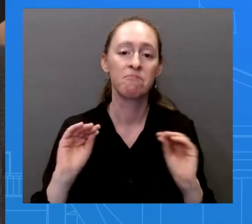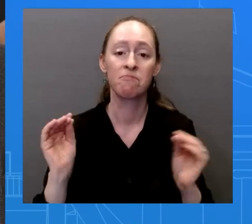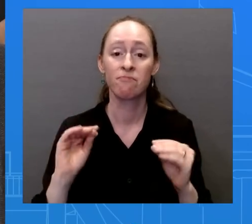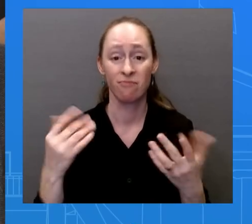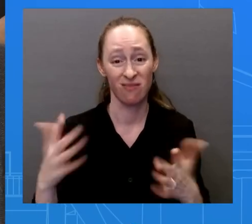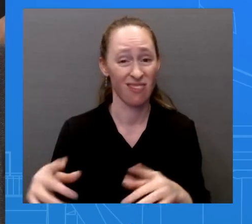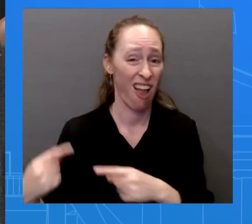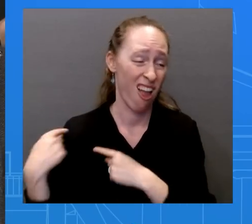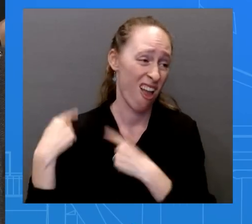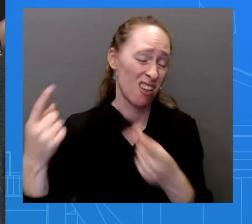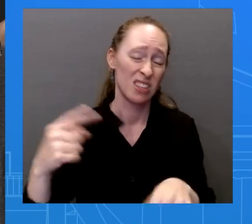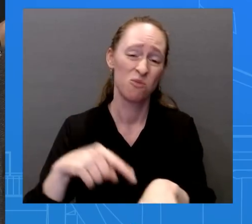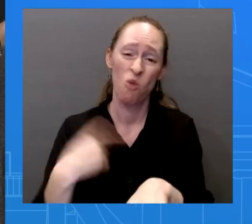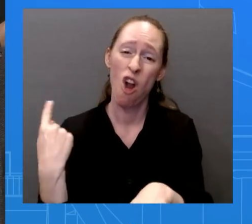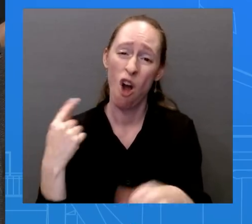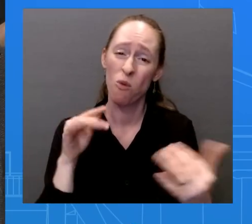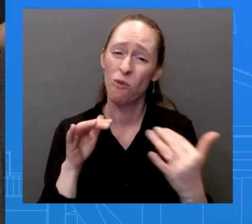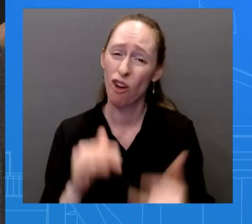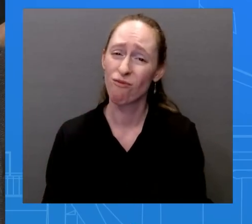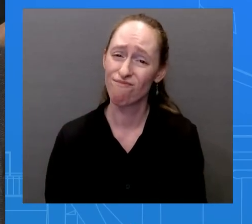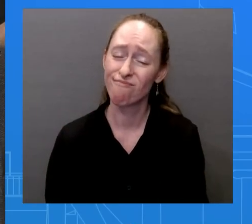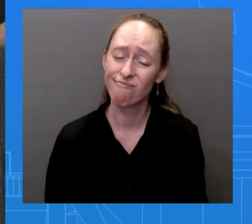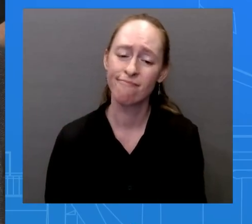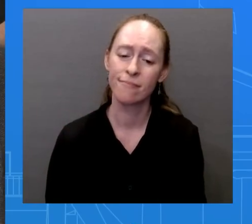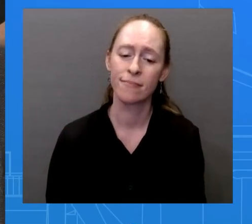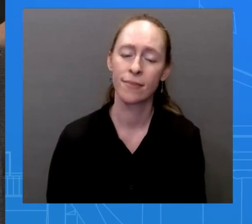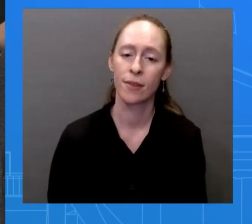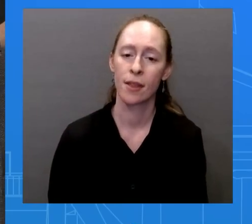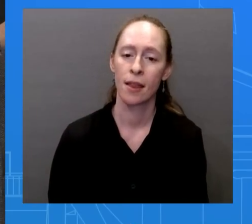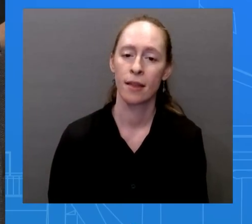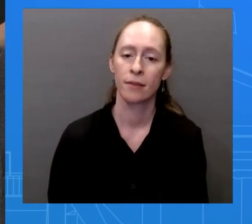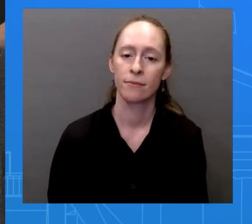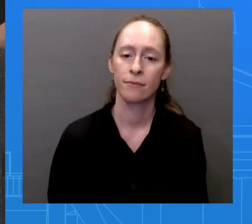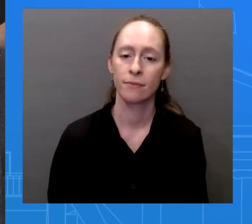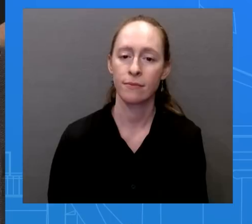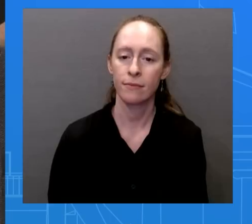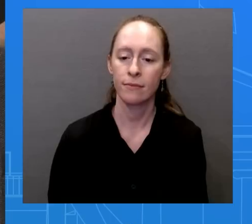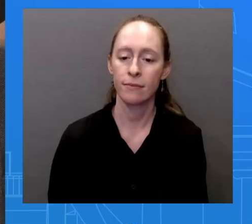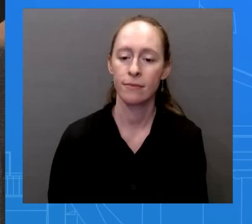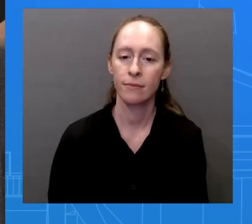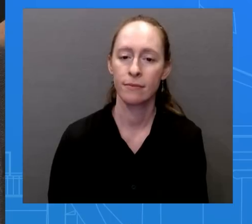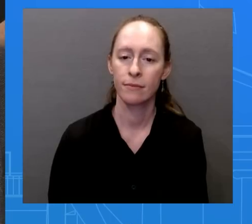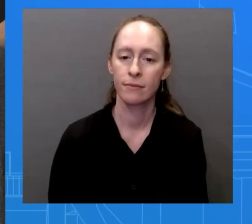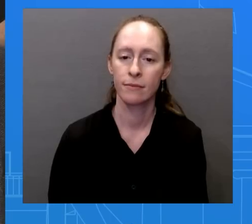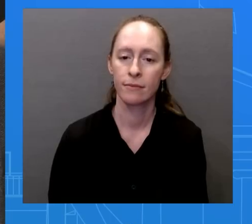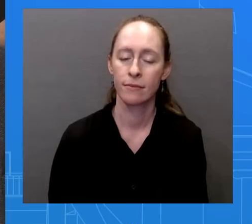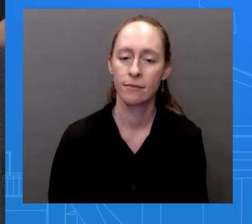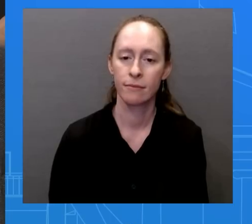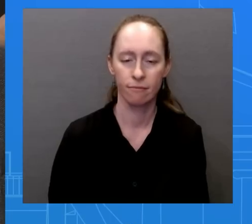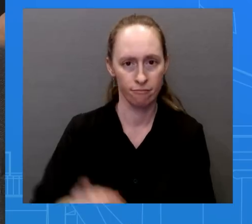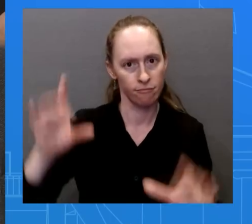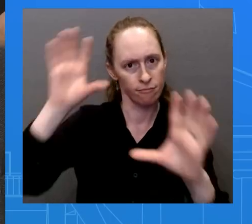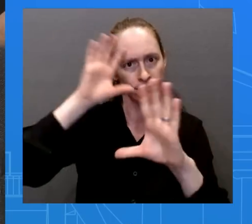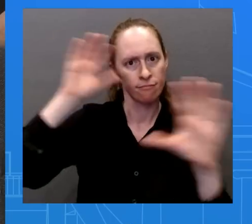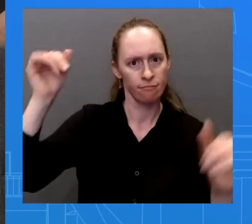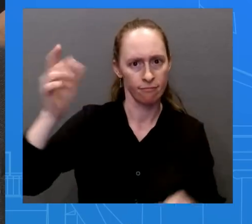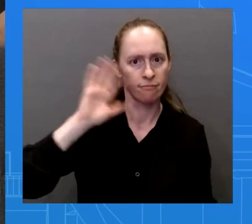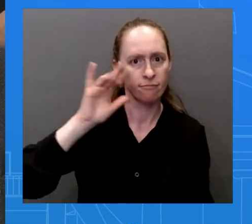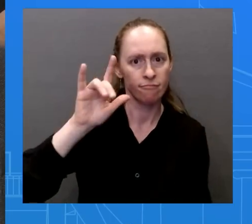on the President's upcoming travel? He's going to the West Coast tomorrow. He isn't visiting Arizona or Nevada. I mean, we have four weeks until the midterms.